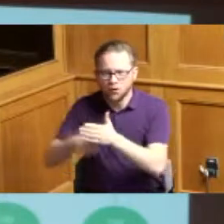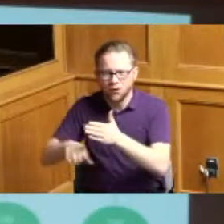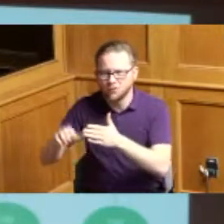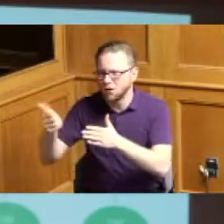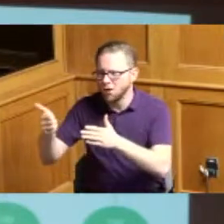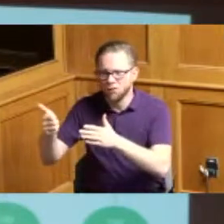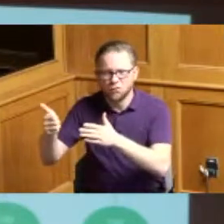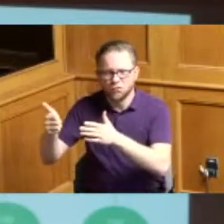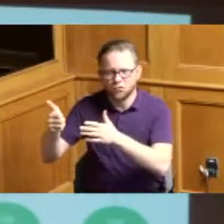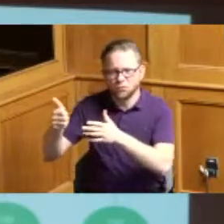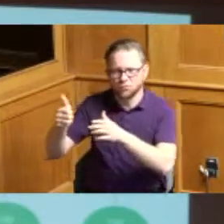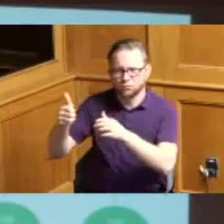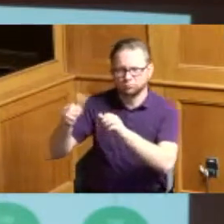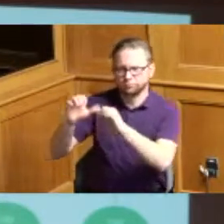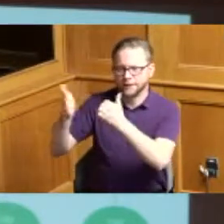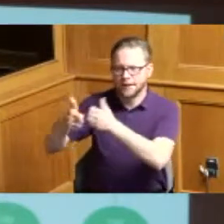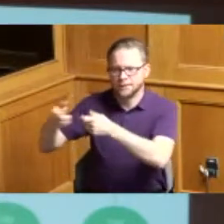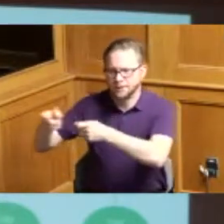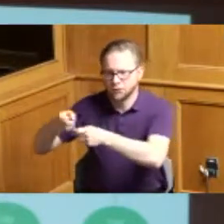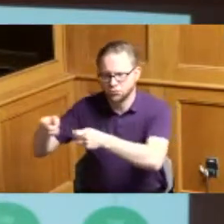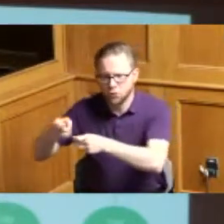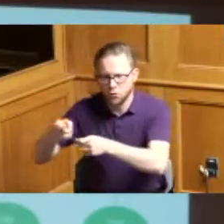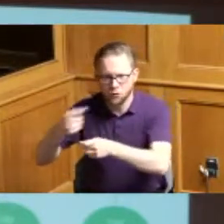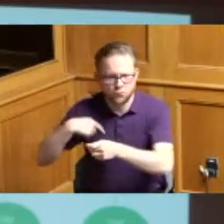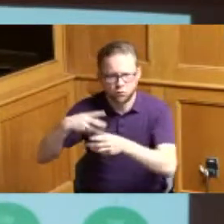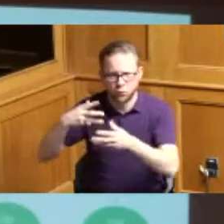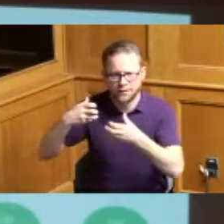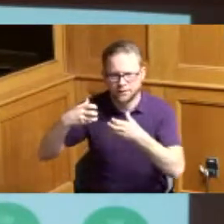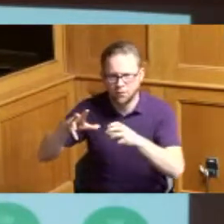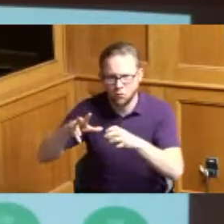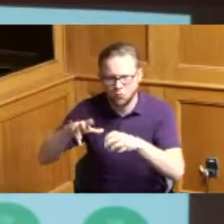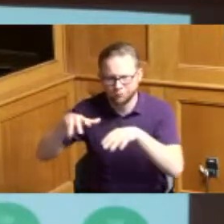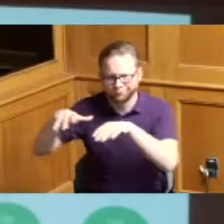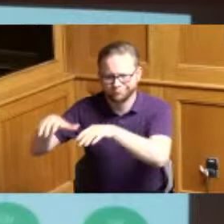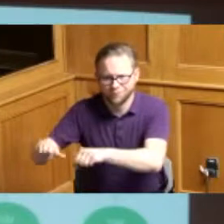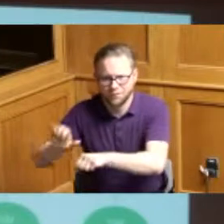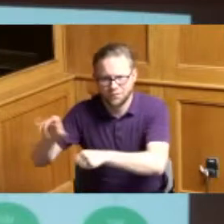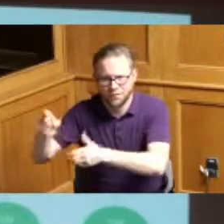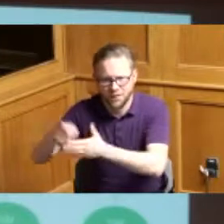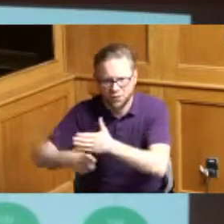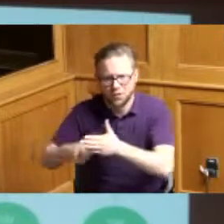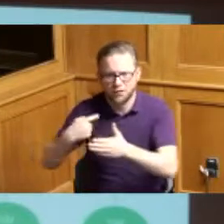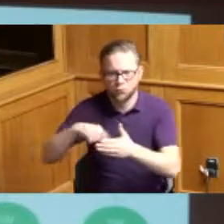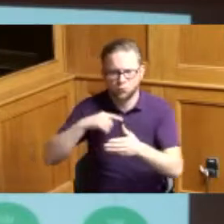because again we're focused on what our wet weather costs are SBU program the overflow